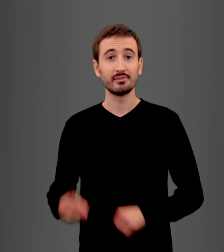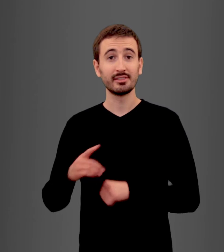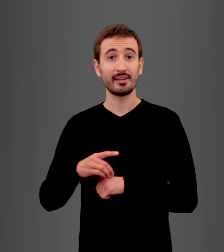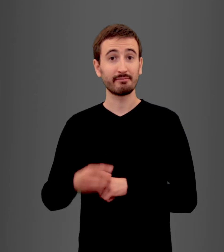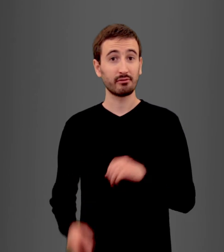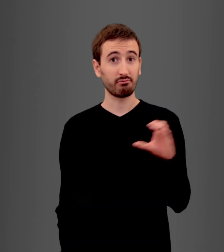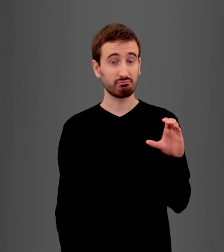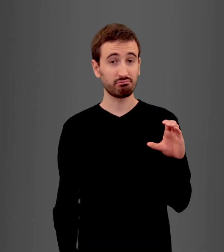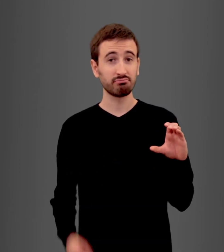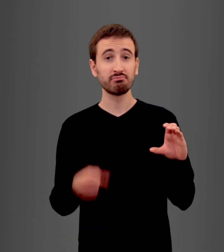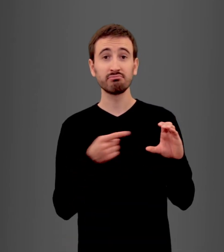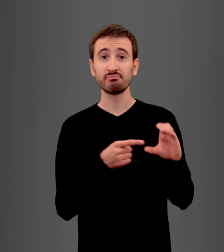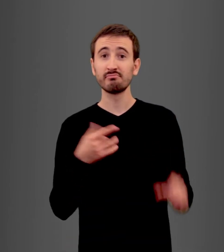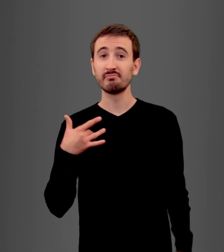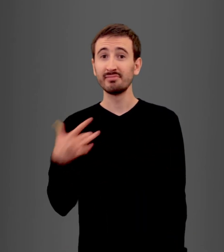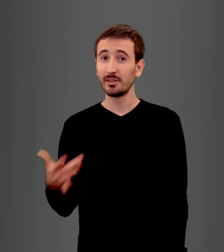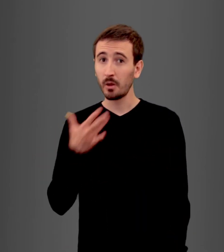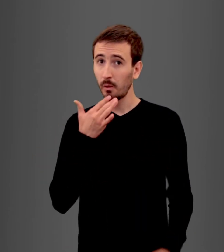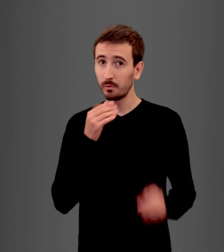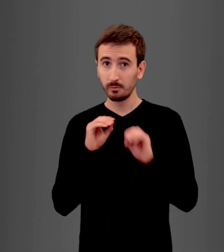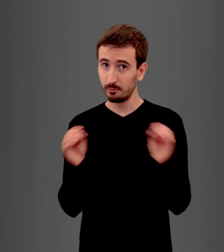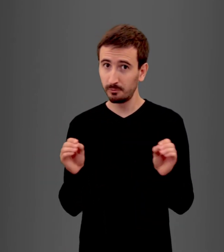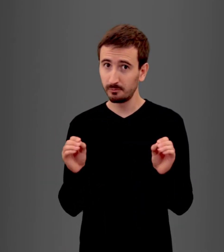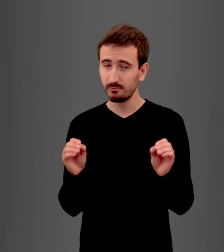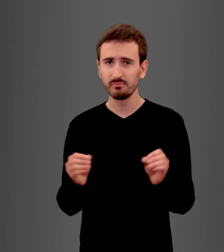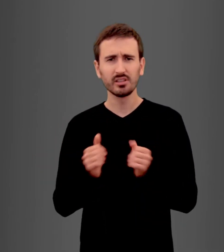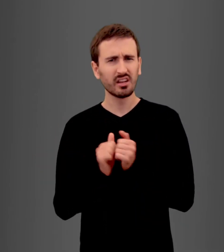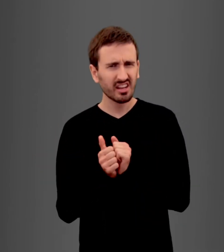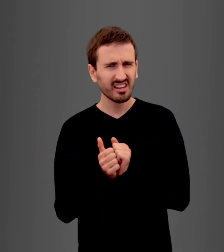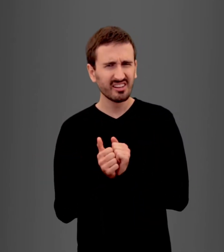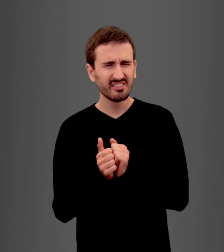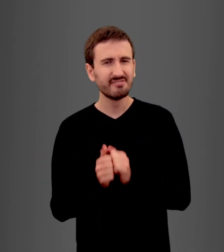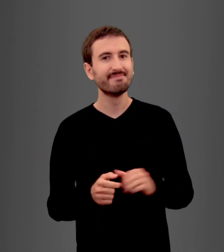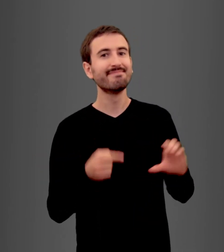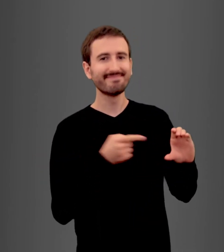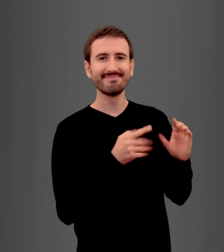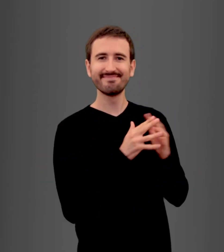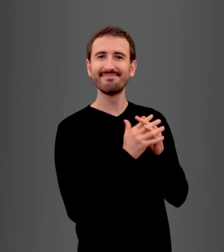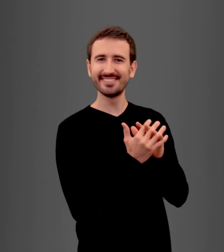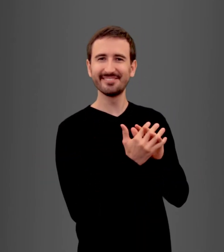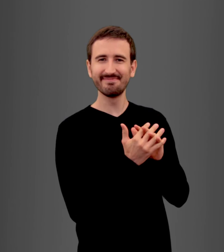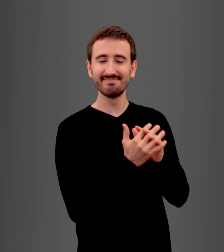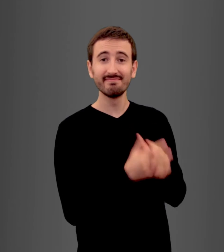Diamonds are typically colorless. Why is this the case? A diamond is a crystal,